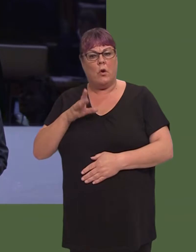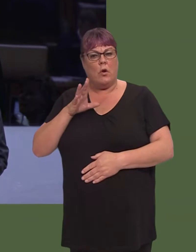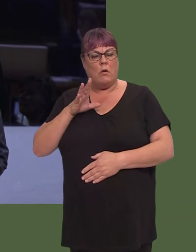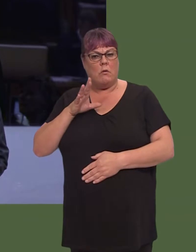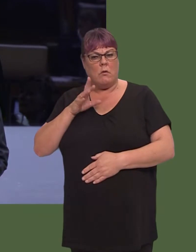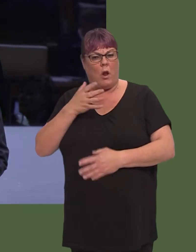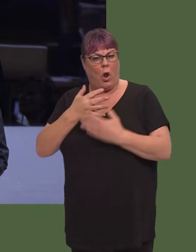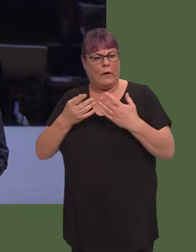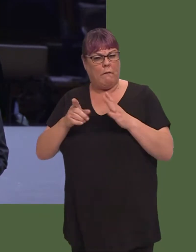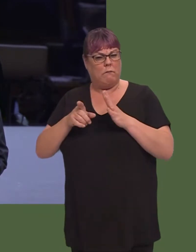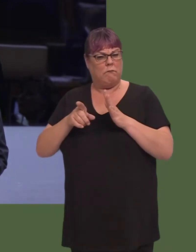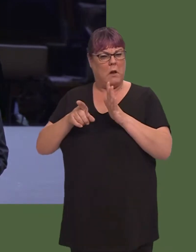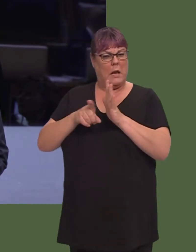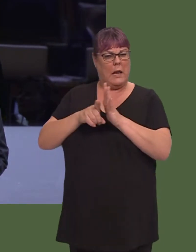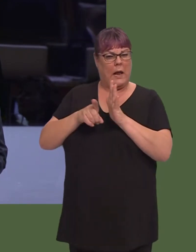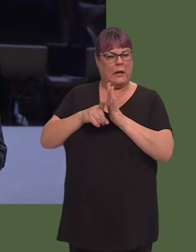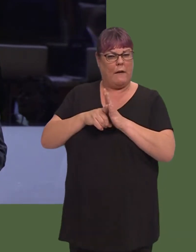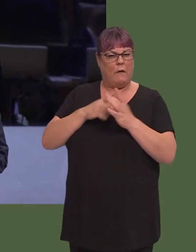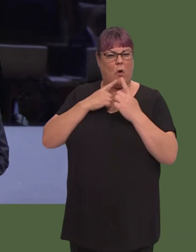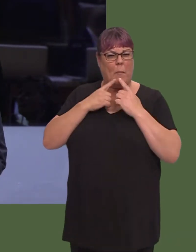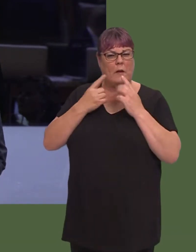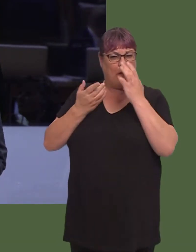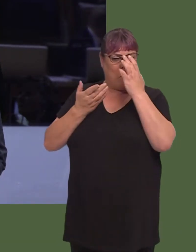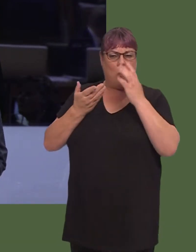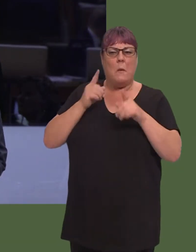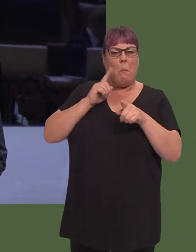We return to questions on the order paper. Question 3óSuzy Davies.